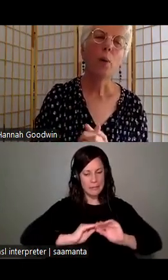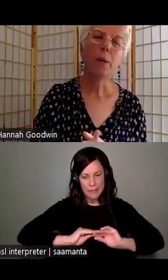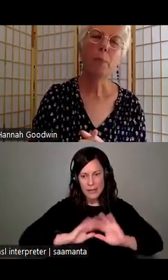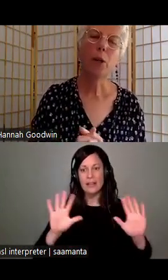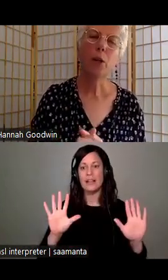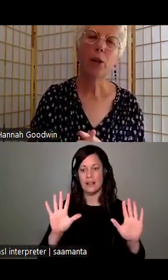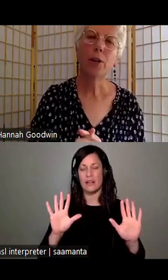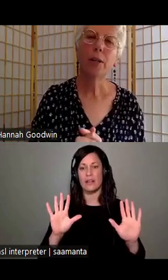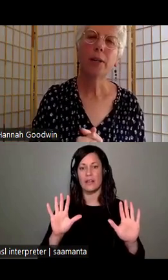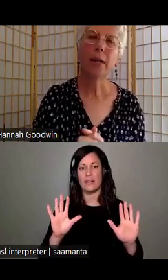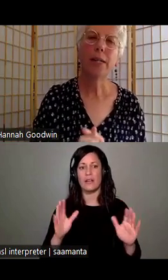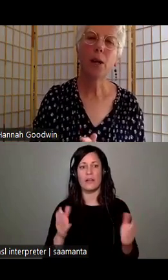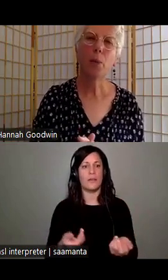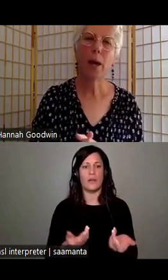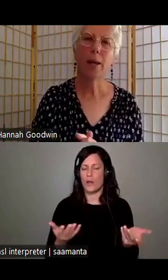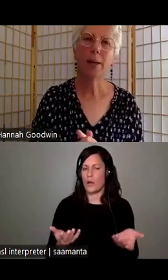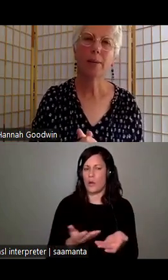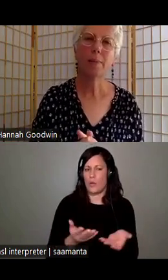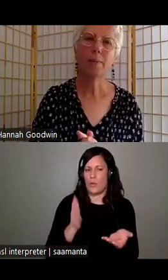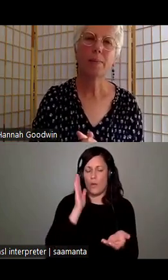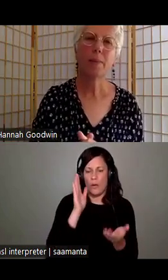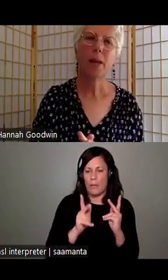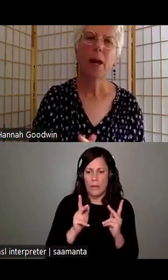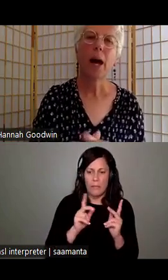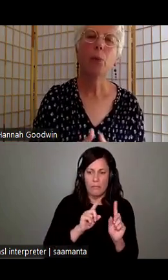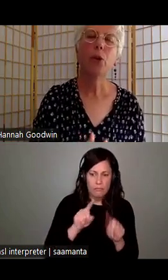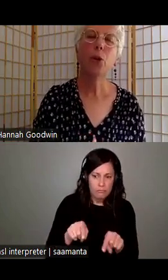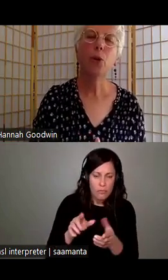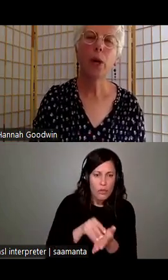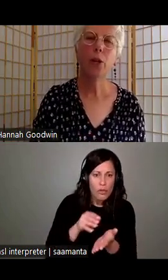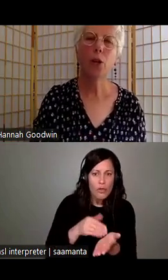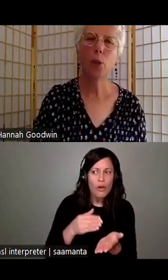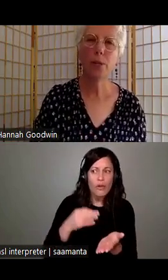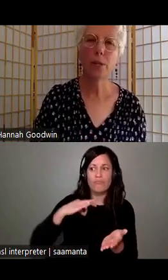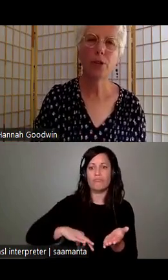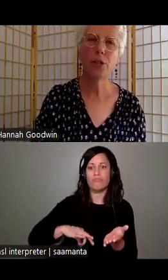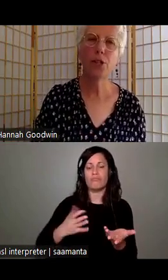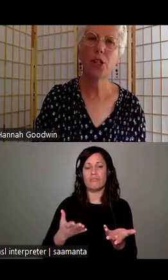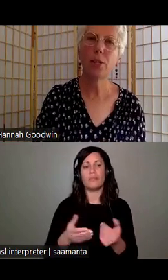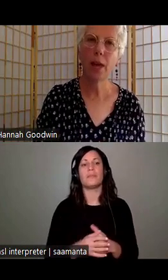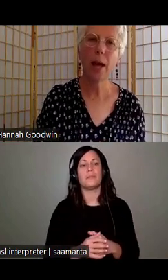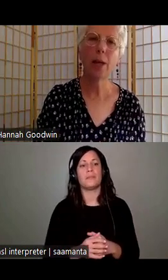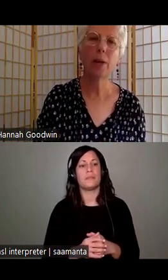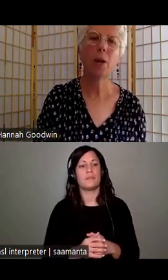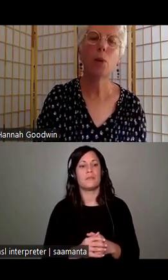What will people learn and take away? How will you and your co-presenters achieve that?